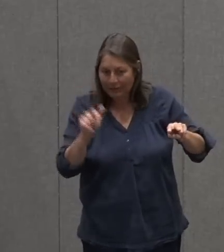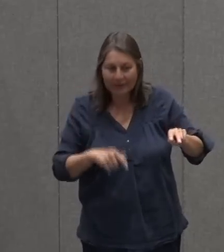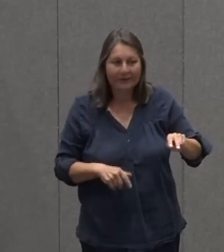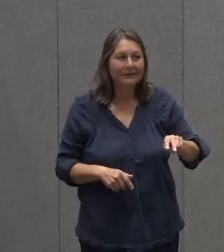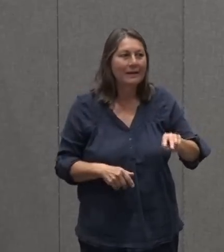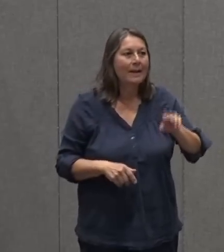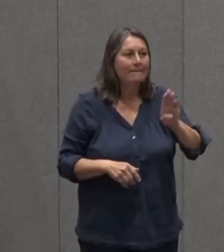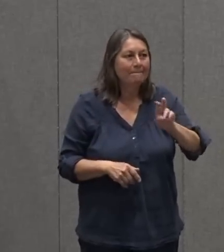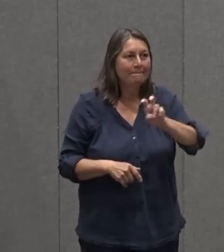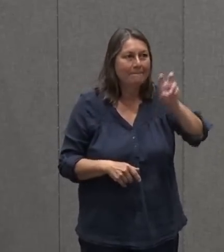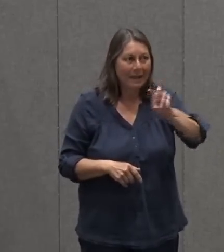Buzz.